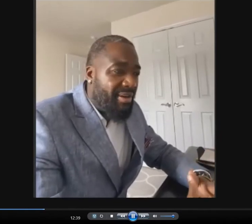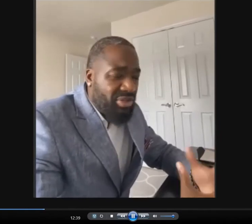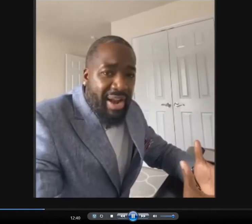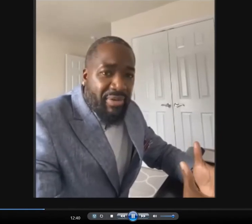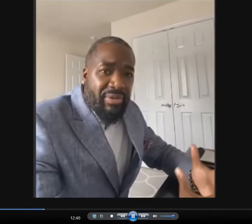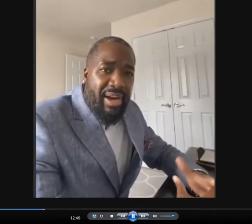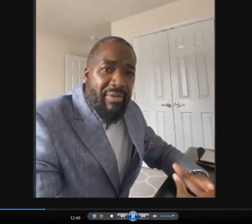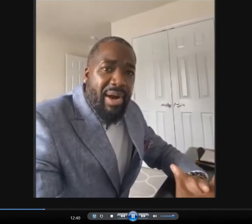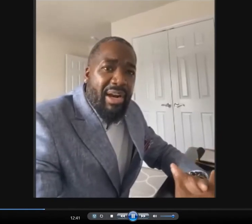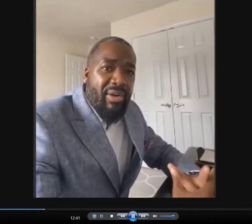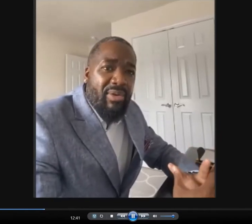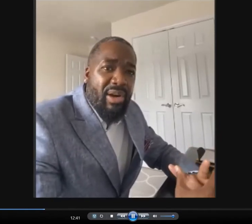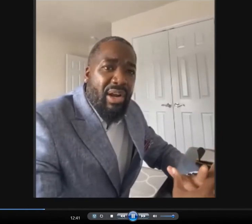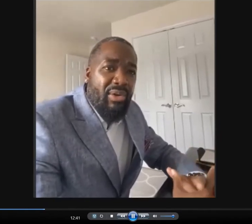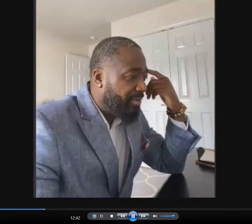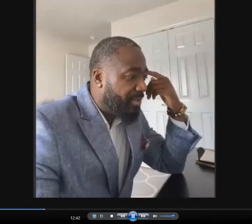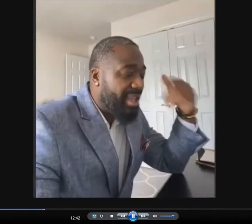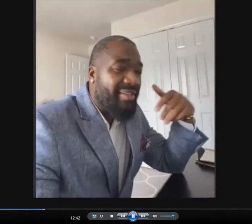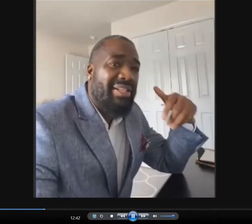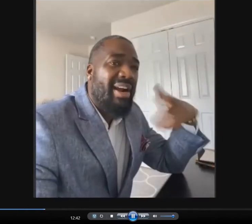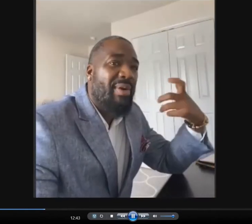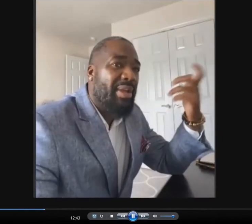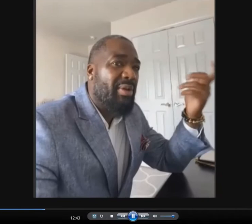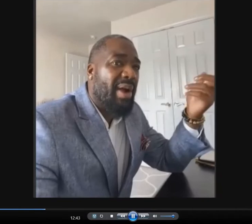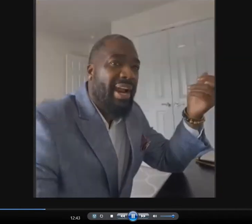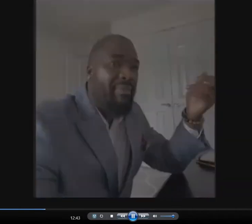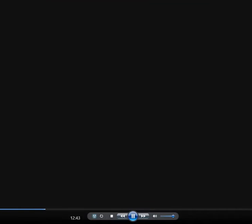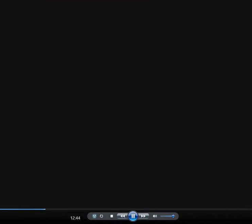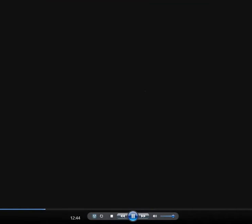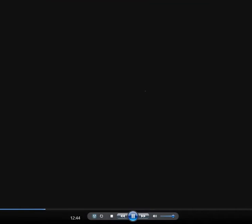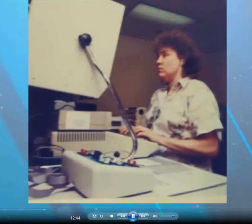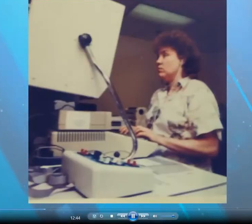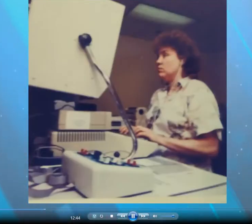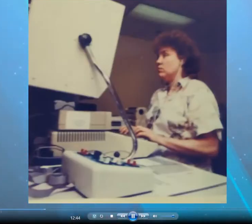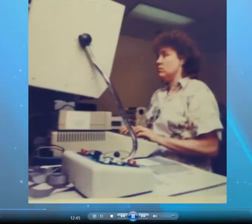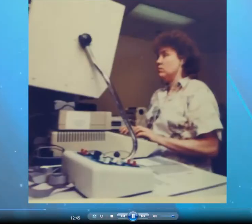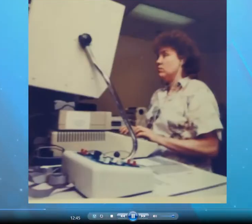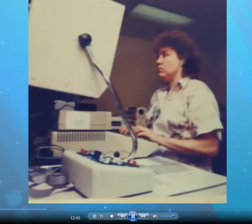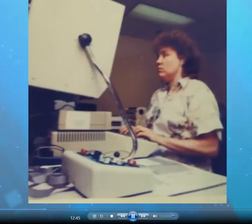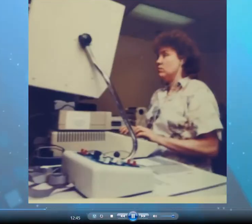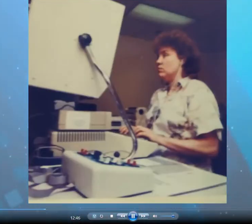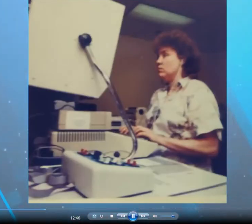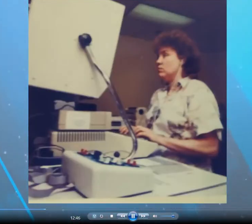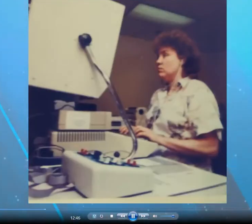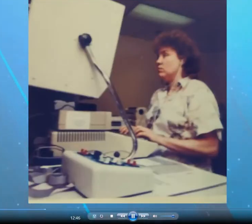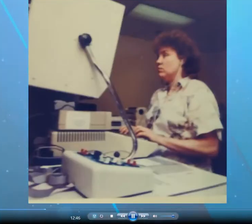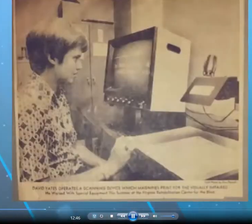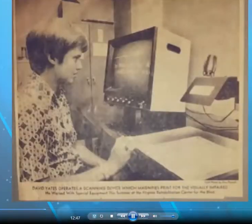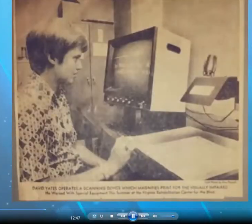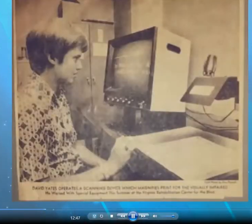I learned to tyke care of my own. I had to learn I was capable of living on my own. I travel everywhere I go alone. Without the